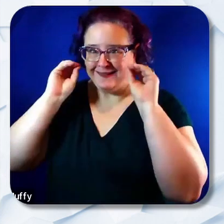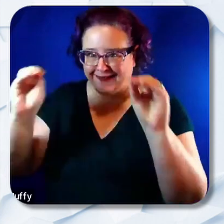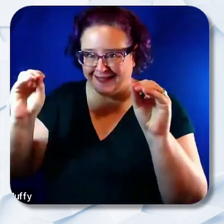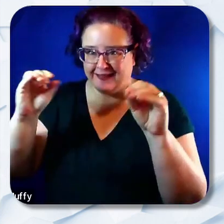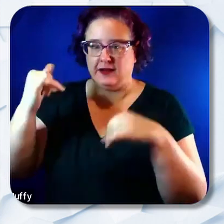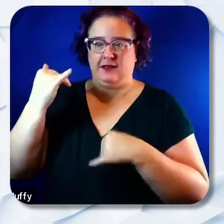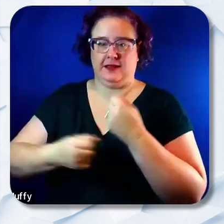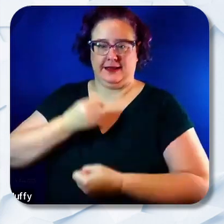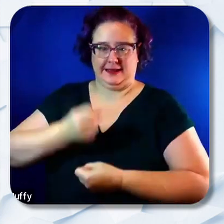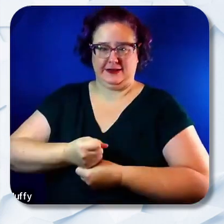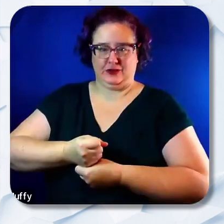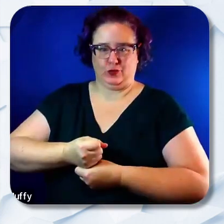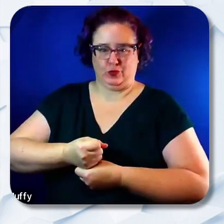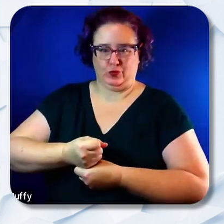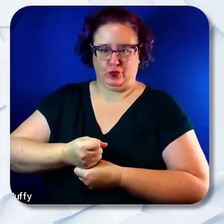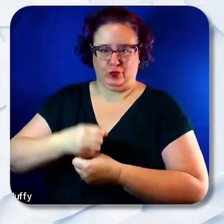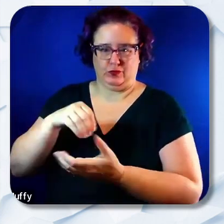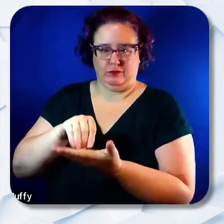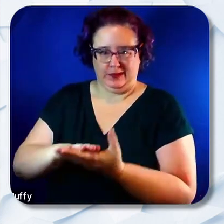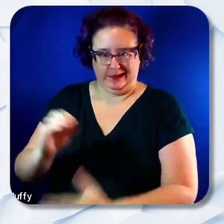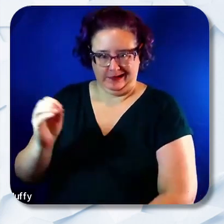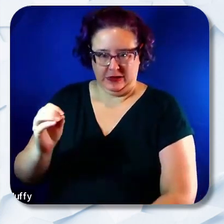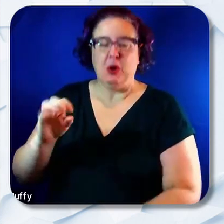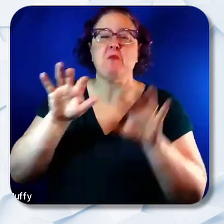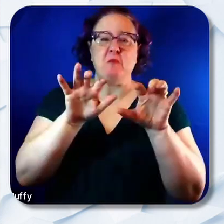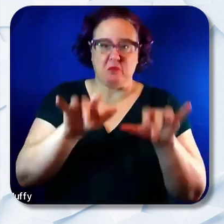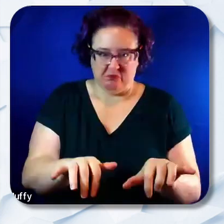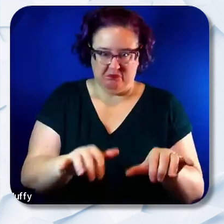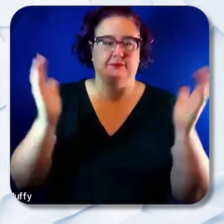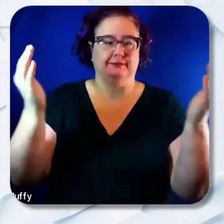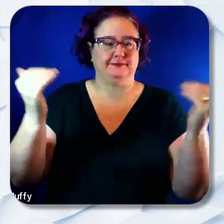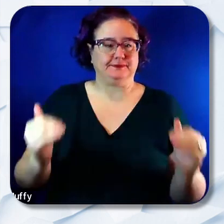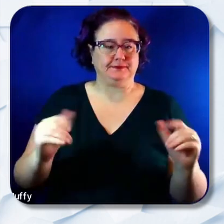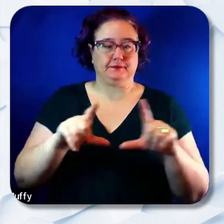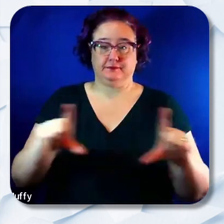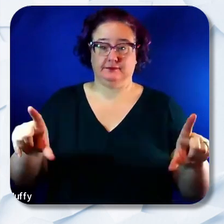Finally, at the bottom of the screen, LEAs will see an electronic signature box.